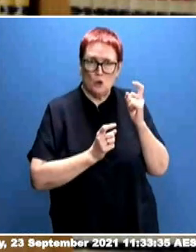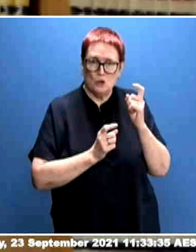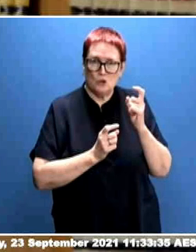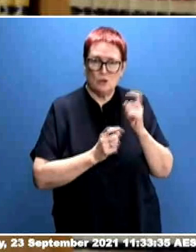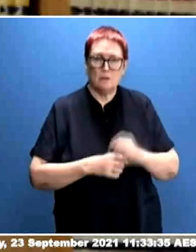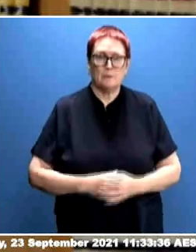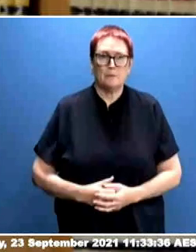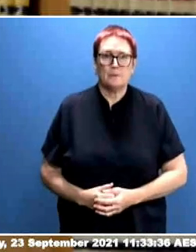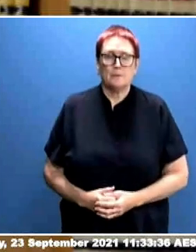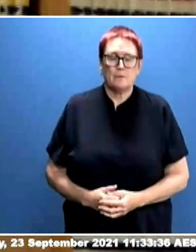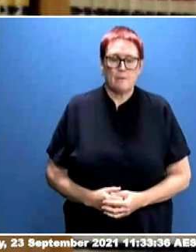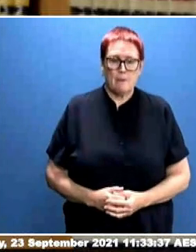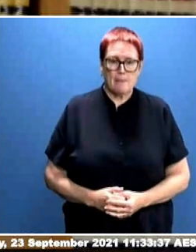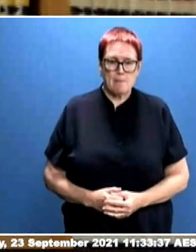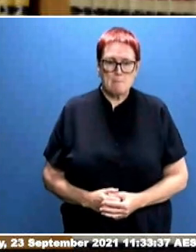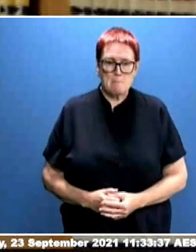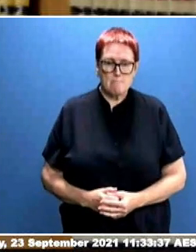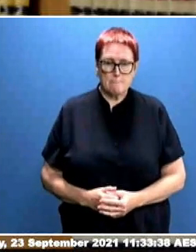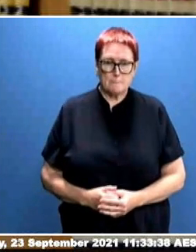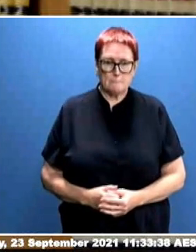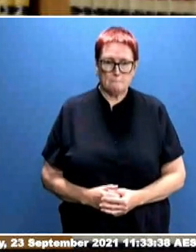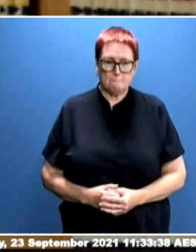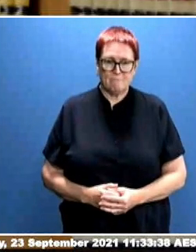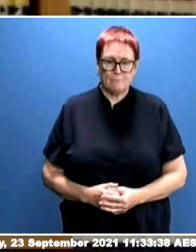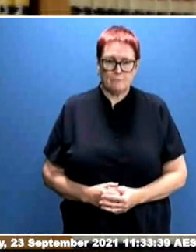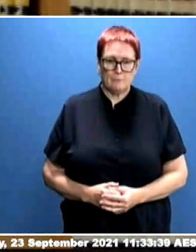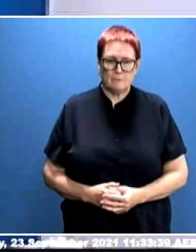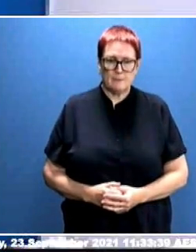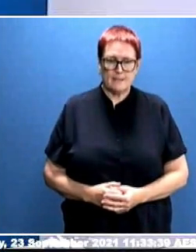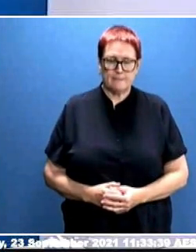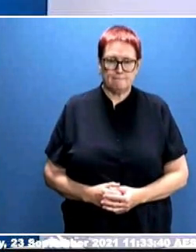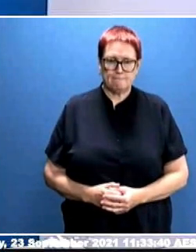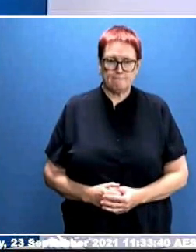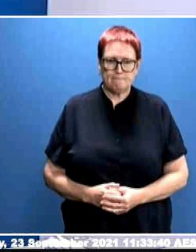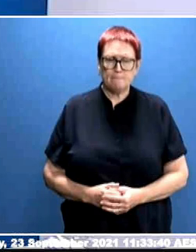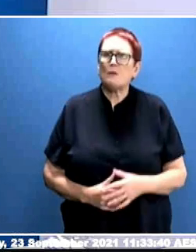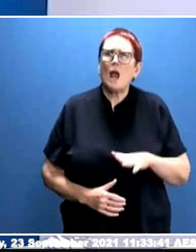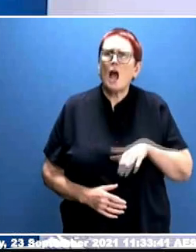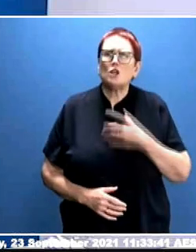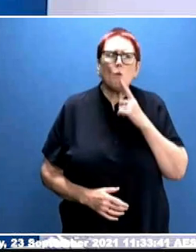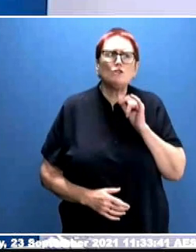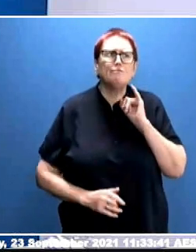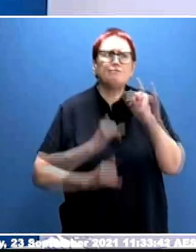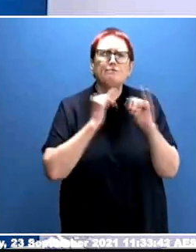Yes, without attributing any lack of competence or diligence in some people, you would expect there